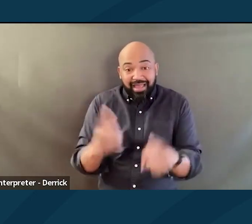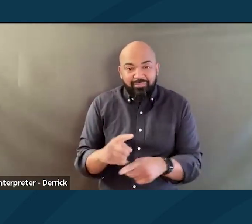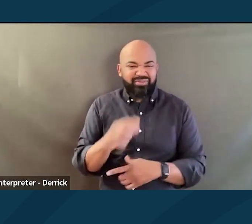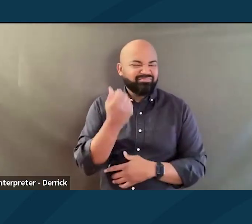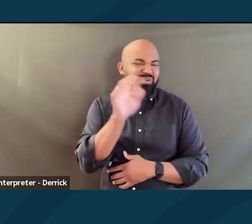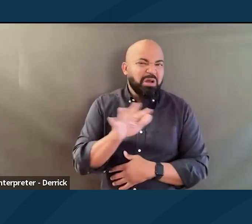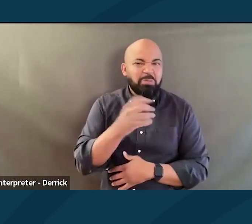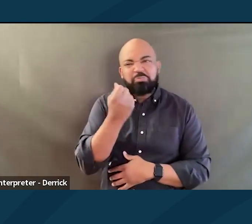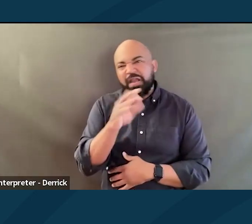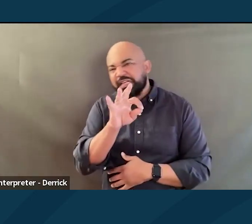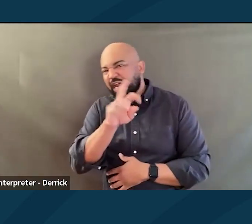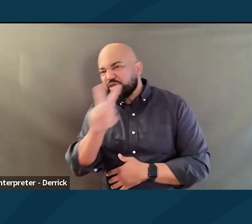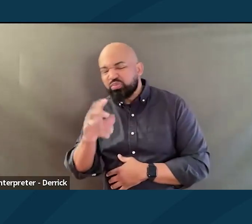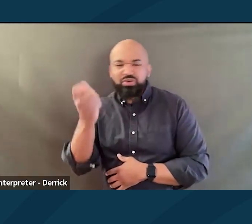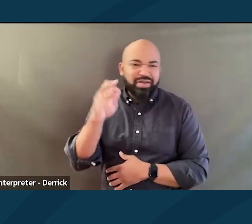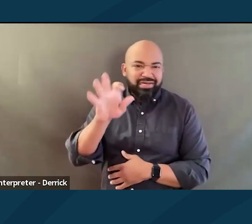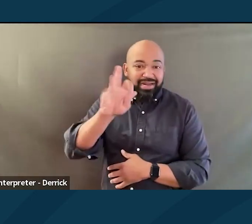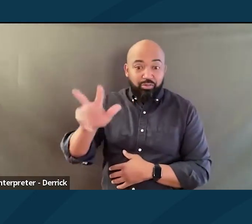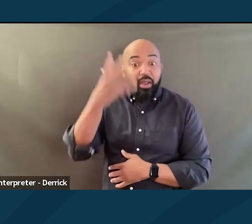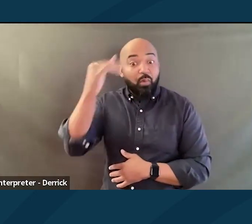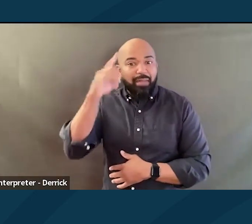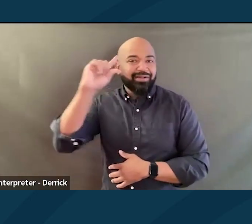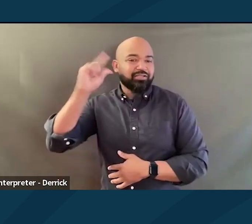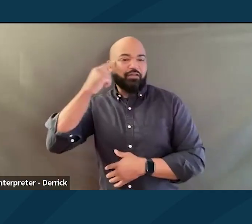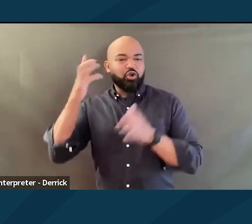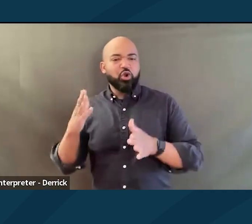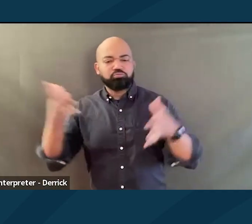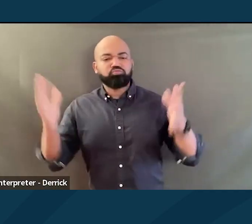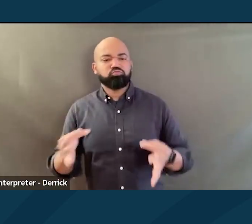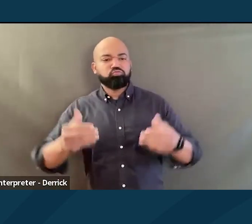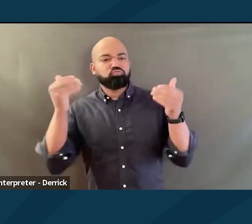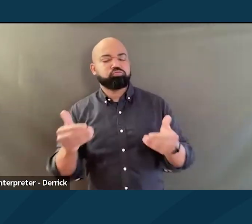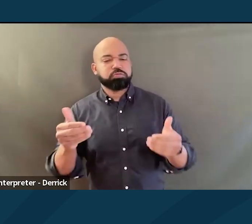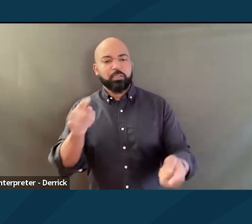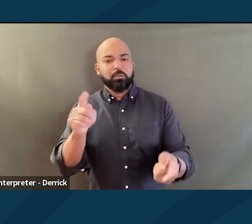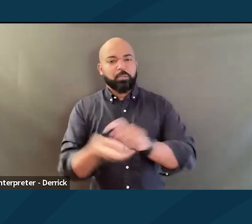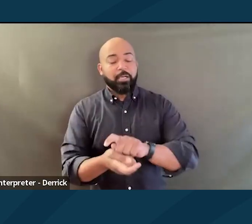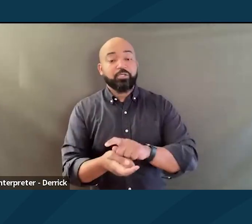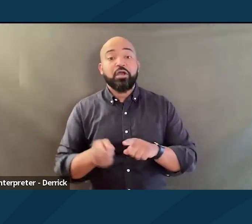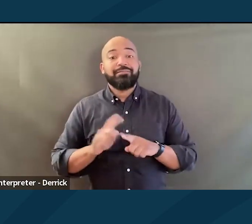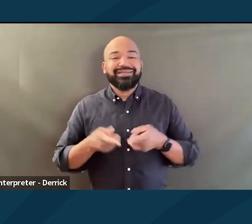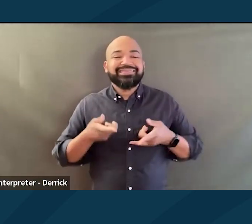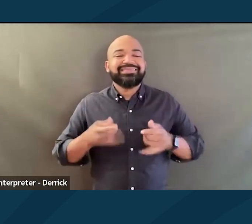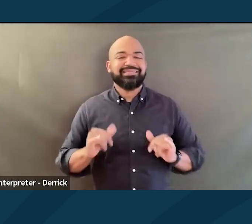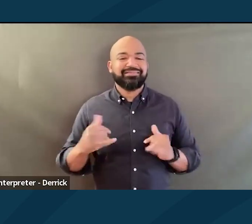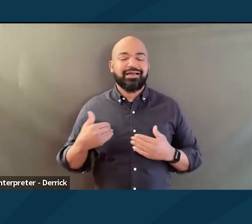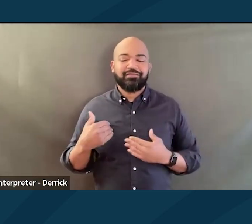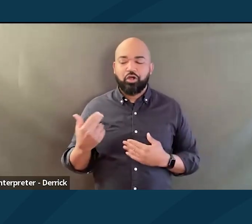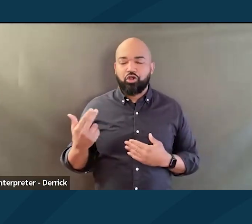the Governor did something about it. Because we still have 13 institutions. And we need to